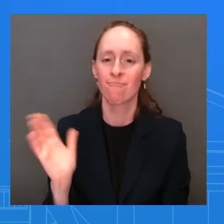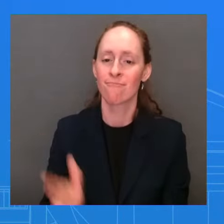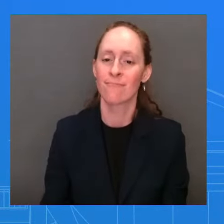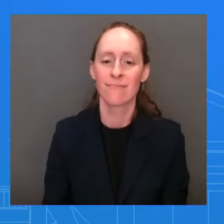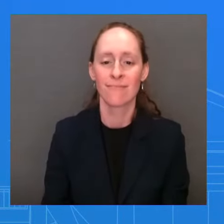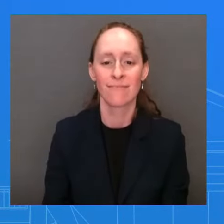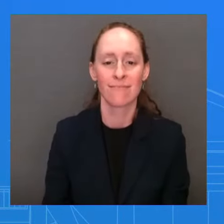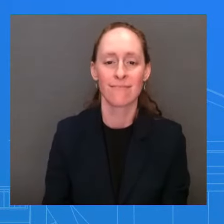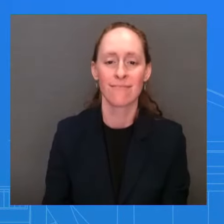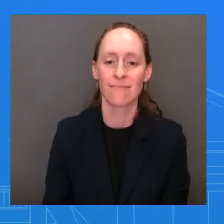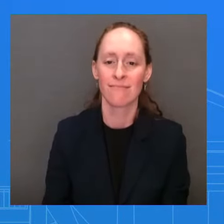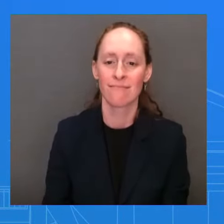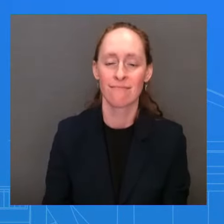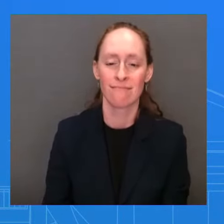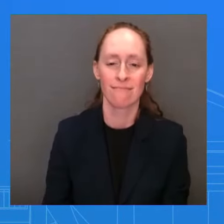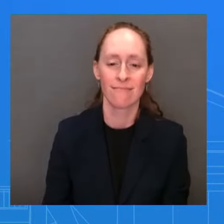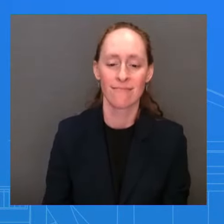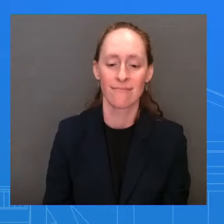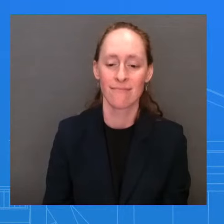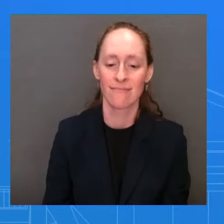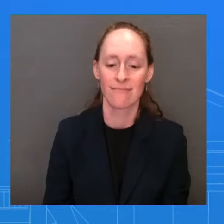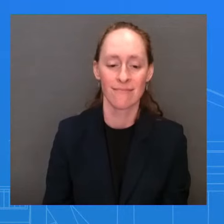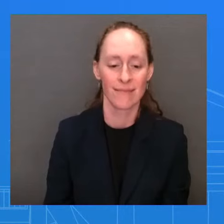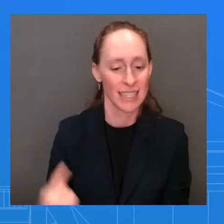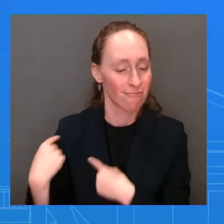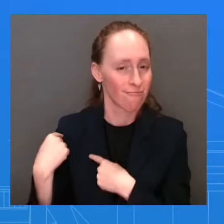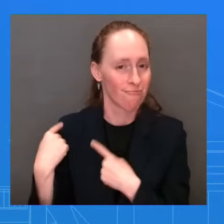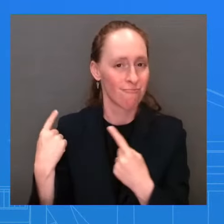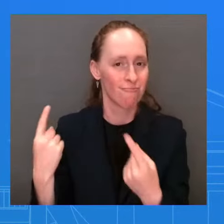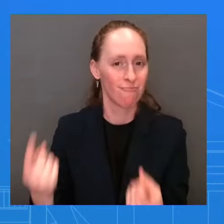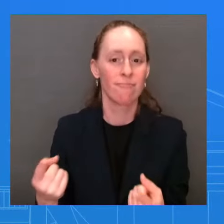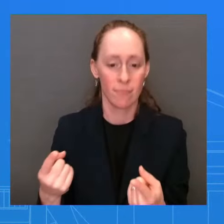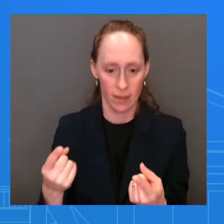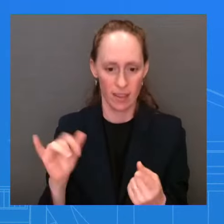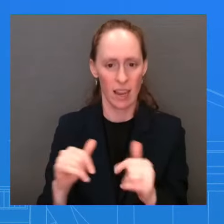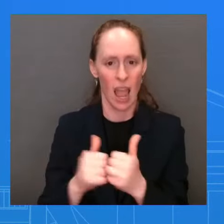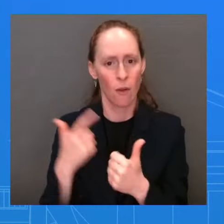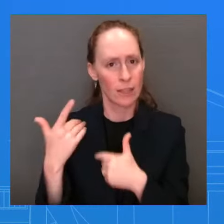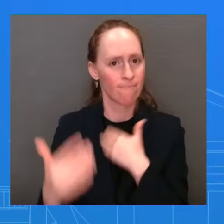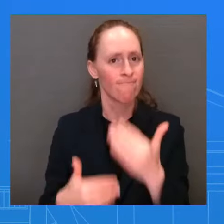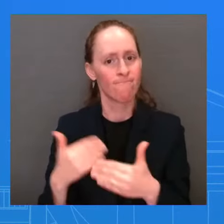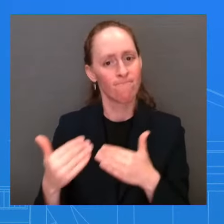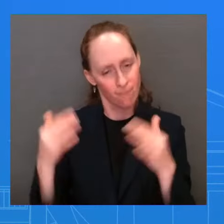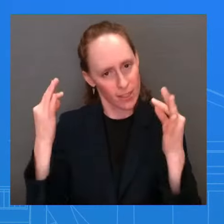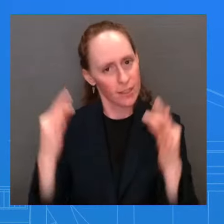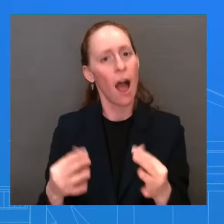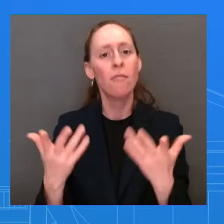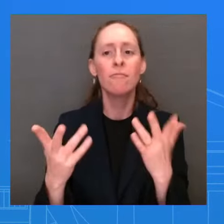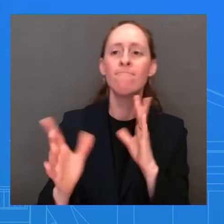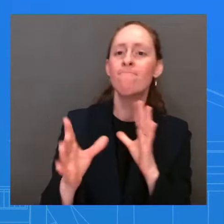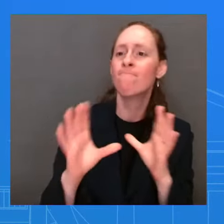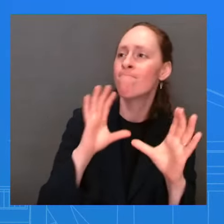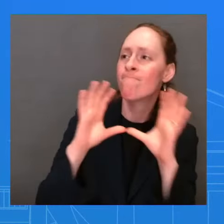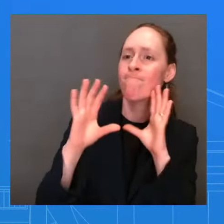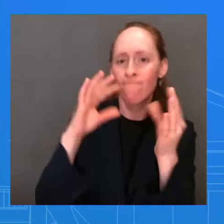And he believes it's a way to communicate with the American people, is to communicate to let them know that we are -- we are -- we are going to do the job